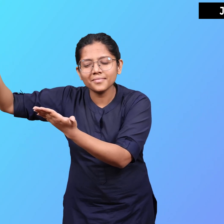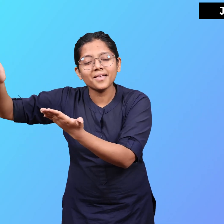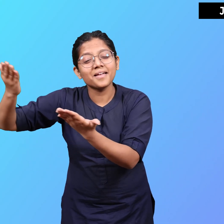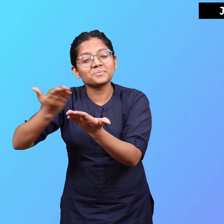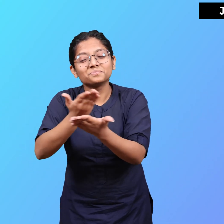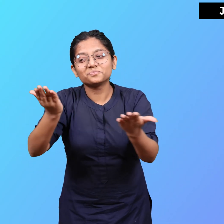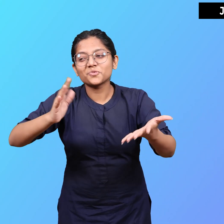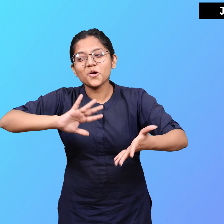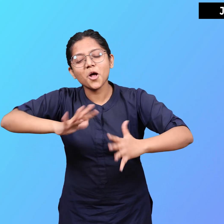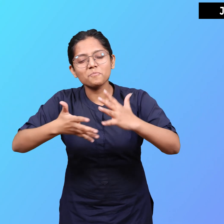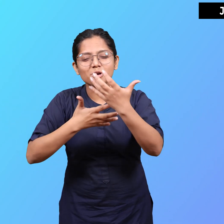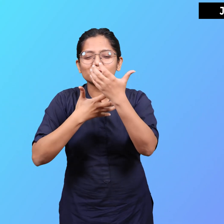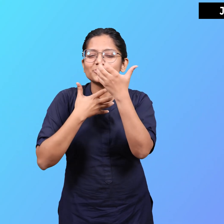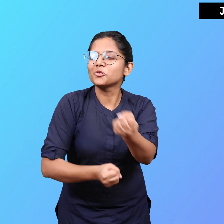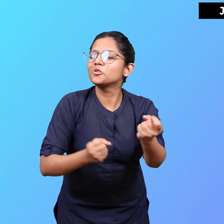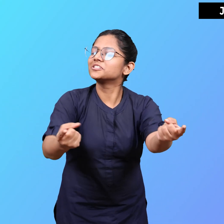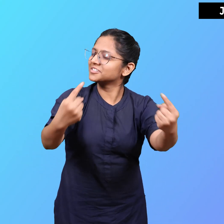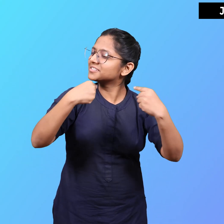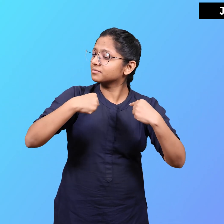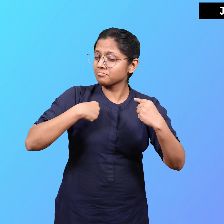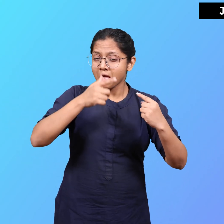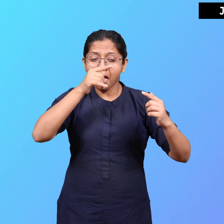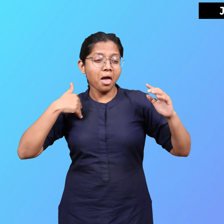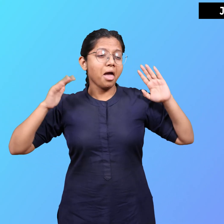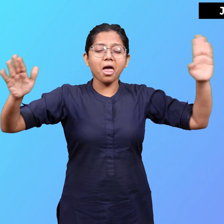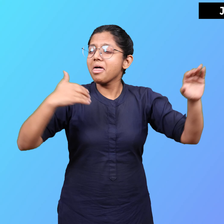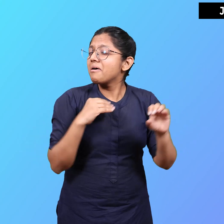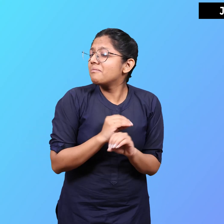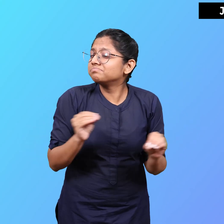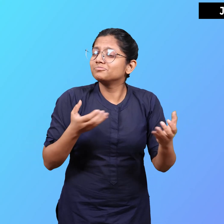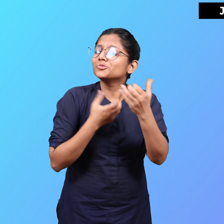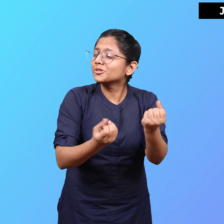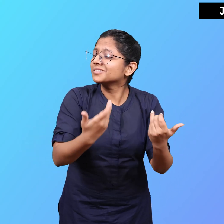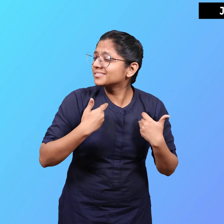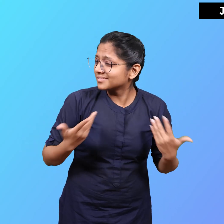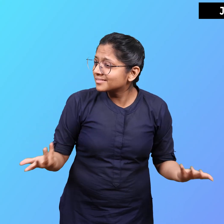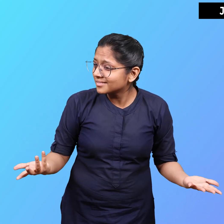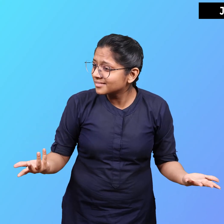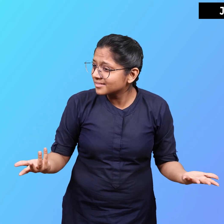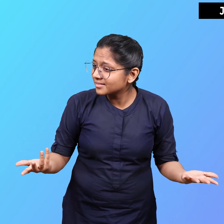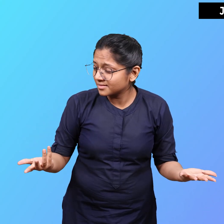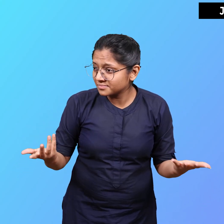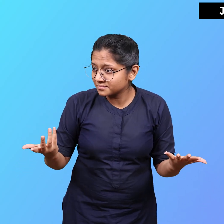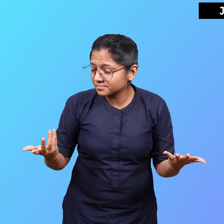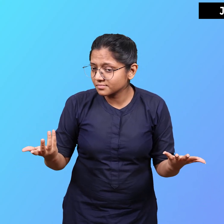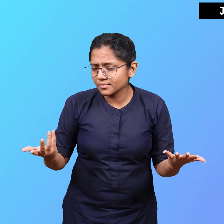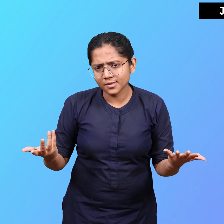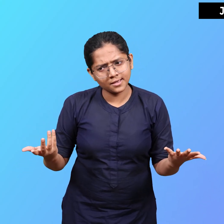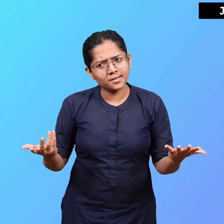I can be trusted. Anyone doing that is not going to lie.